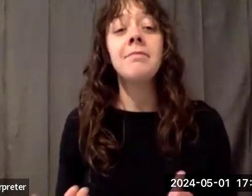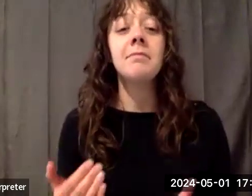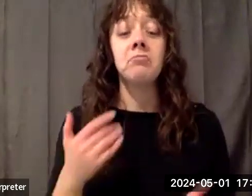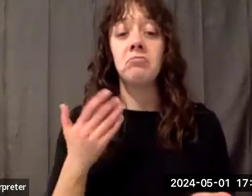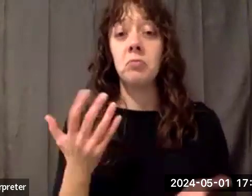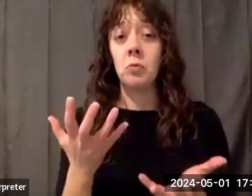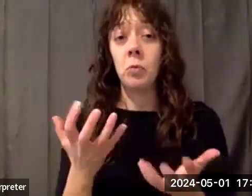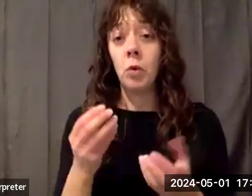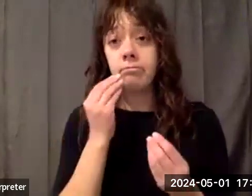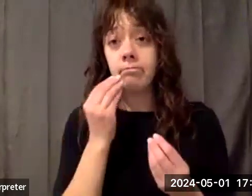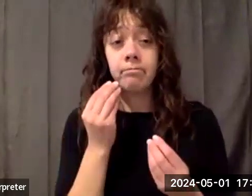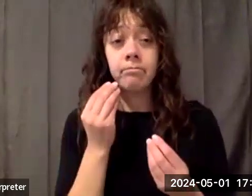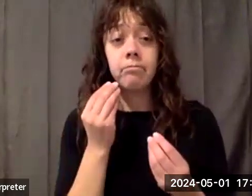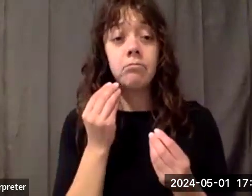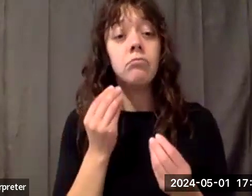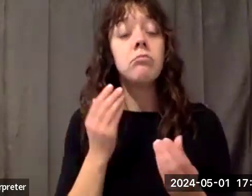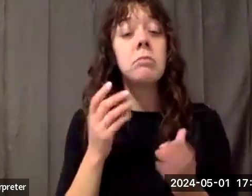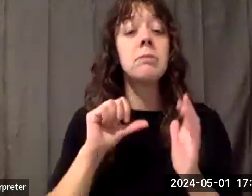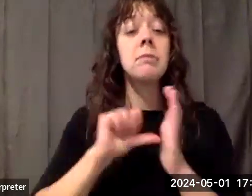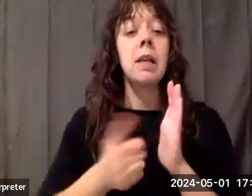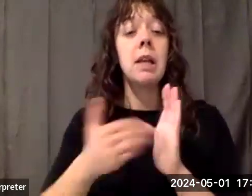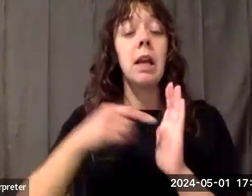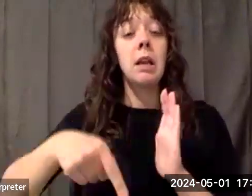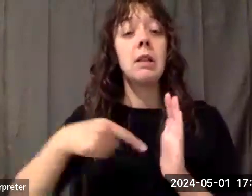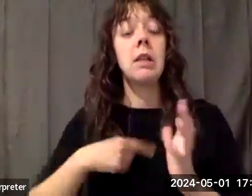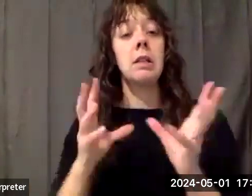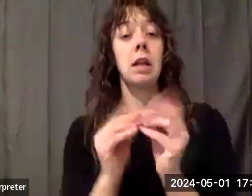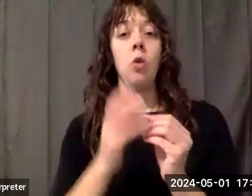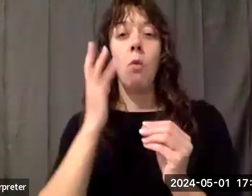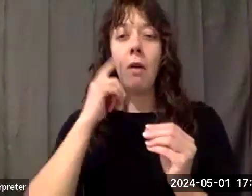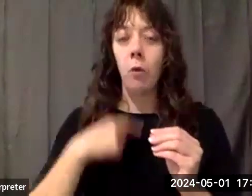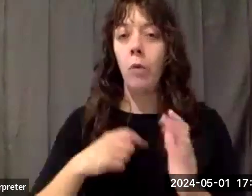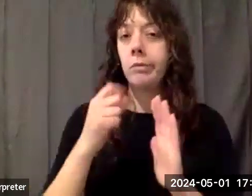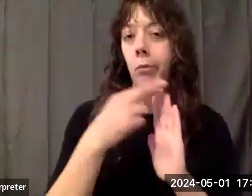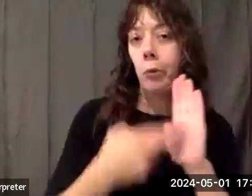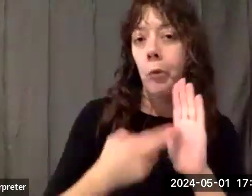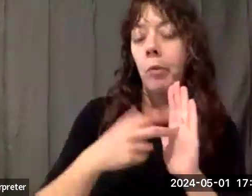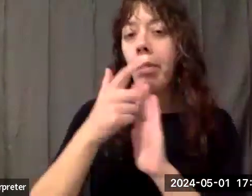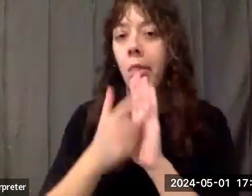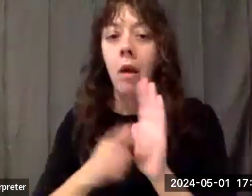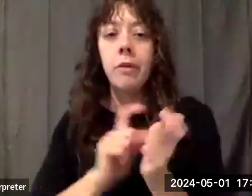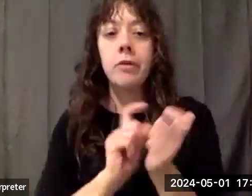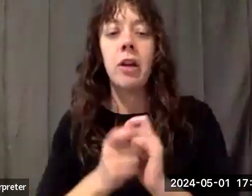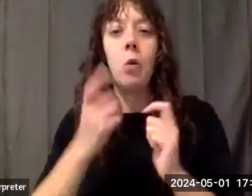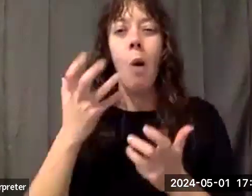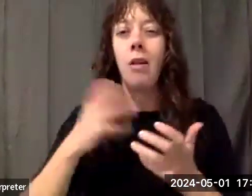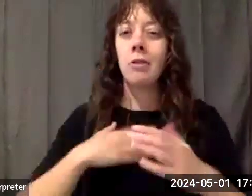for changes to statute or rule that will decrease barriers to to credentialing for behavioral health.